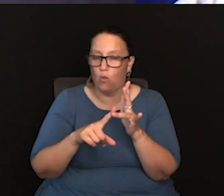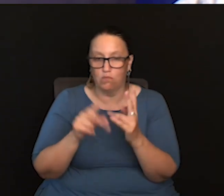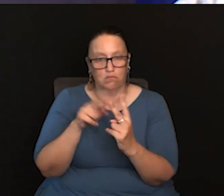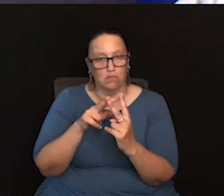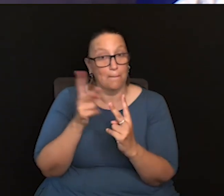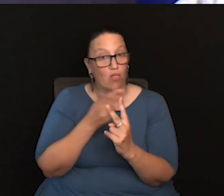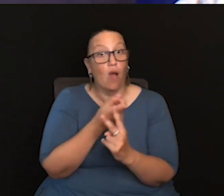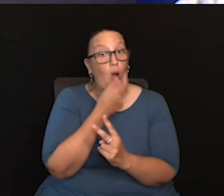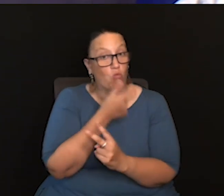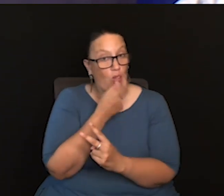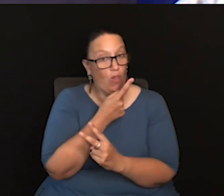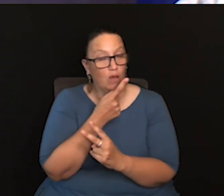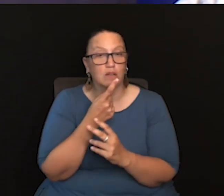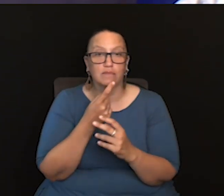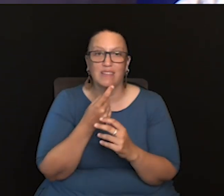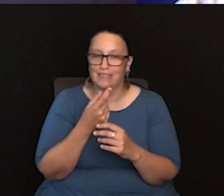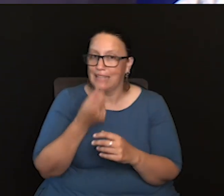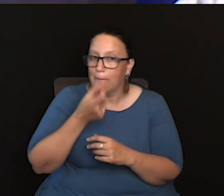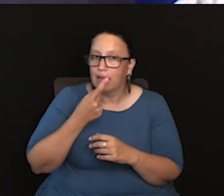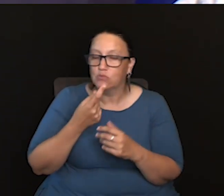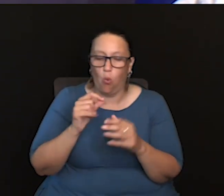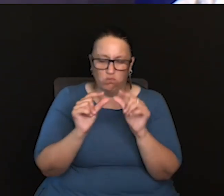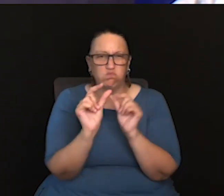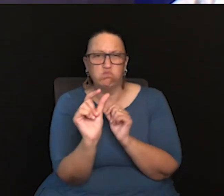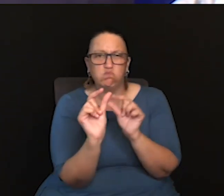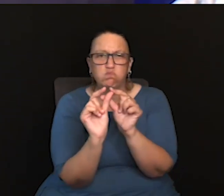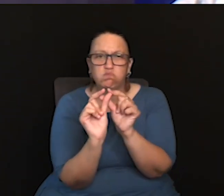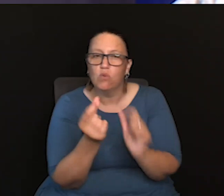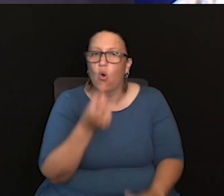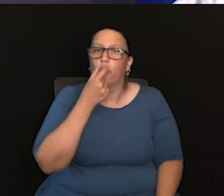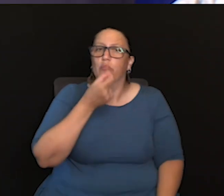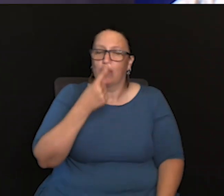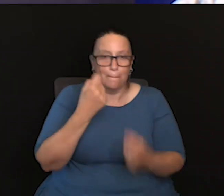These are both oral antiviral treatments, they're taken as tablets or capsules,